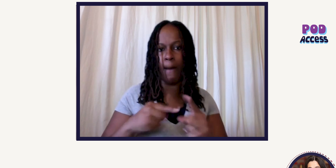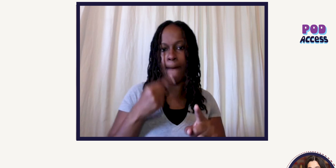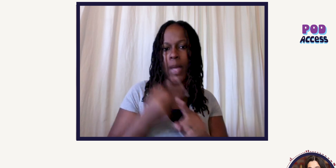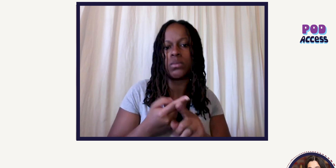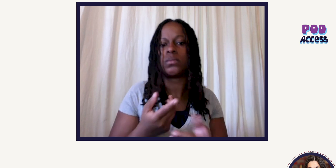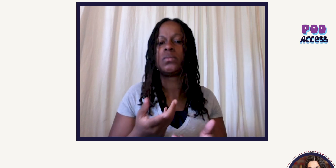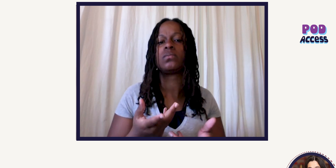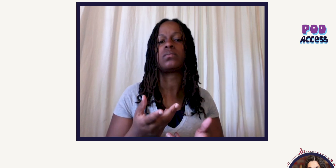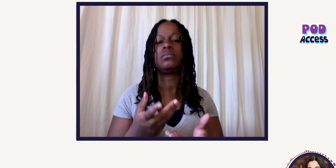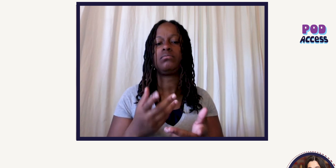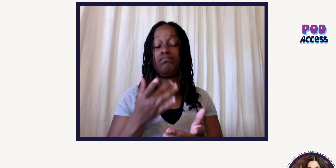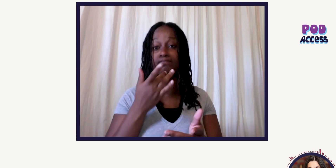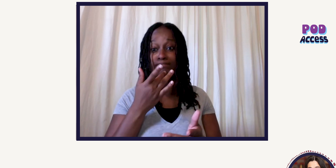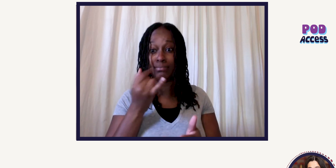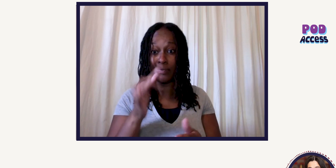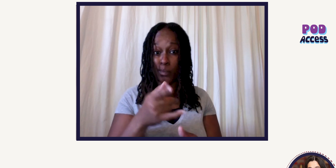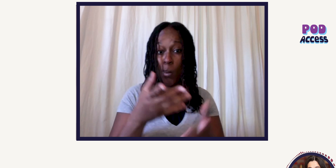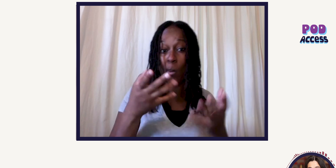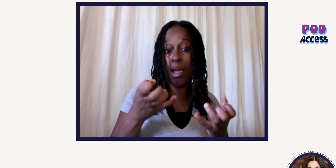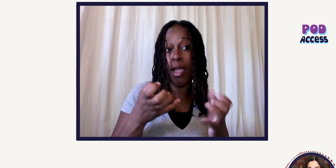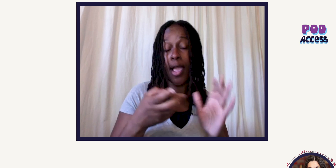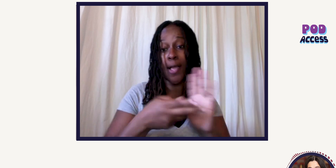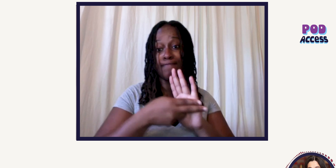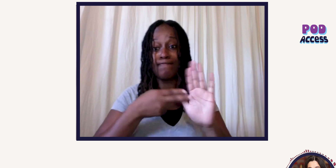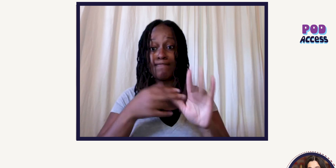So, prep your guests beforehand about the tone of the pod.